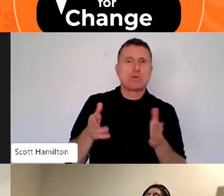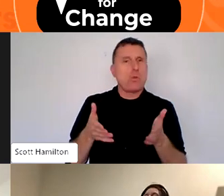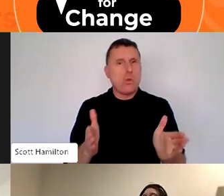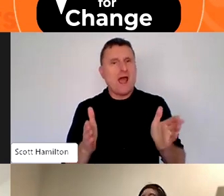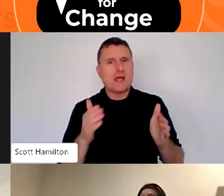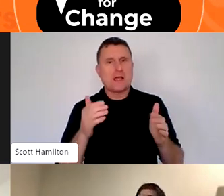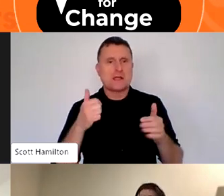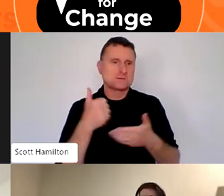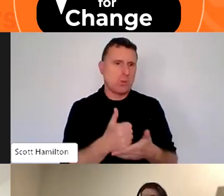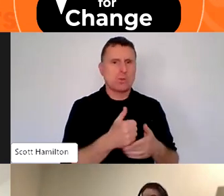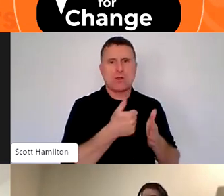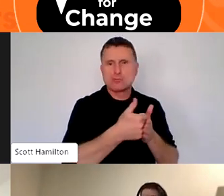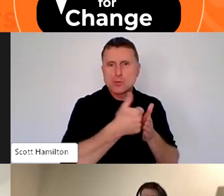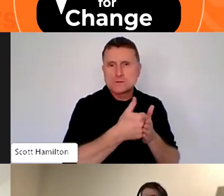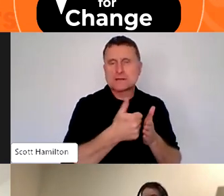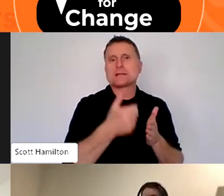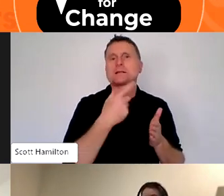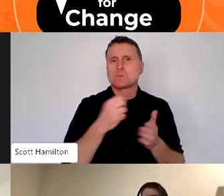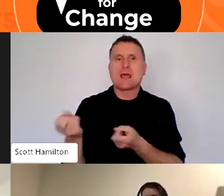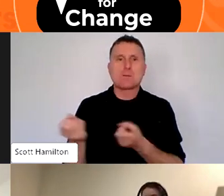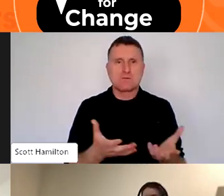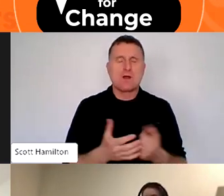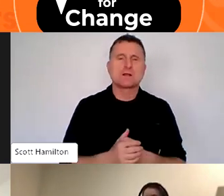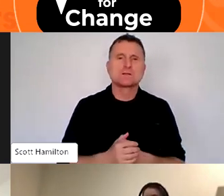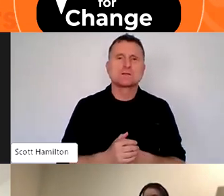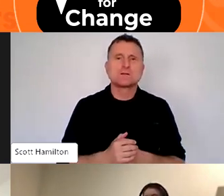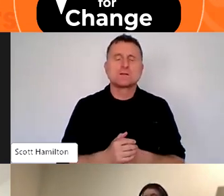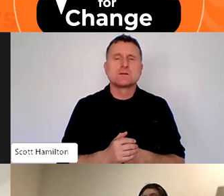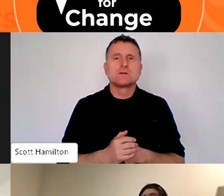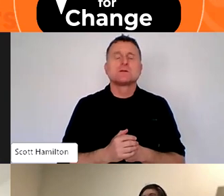routines of the day. I would like to go one step further than our